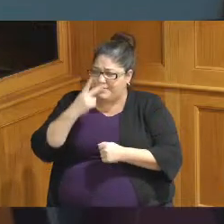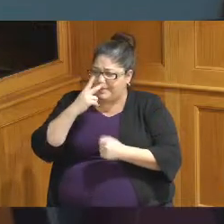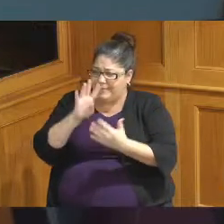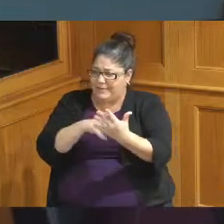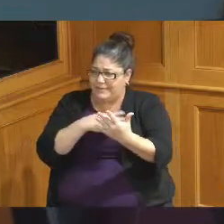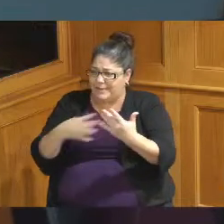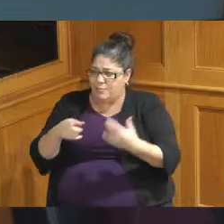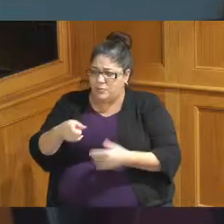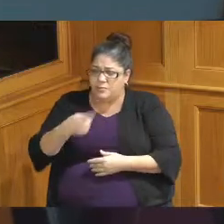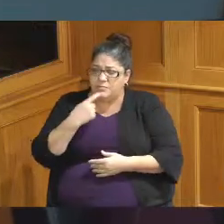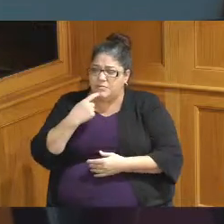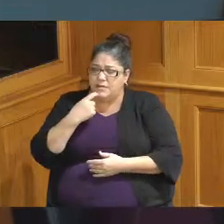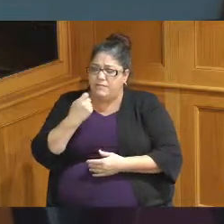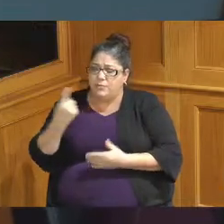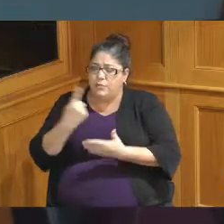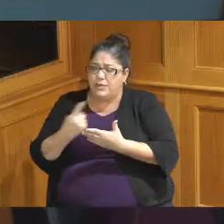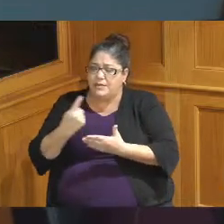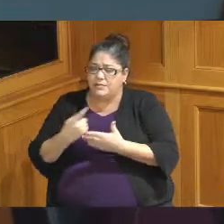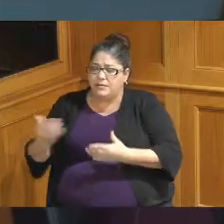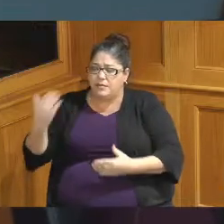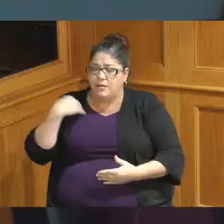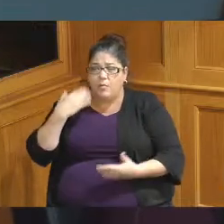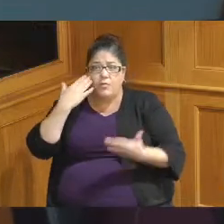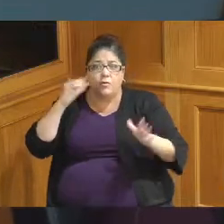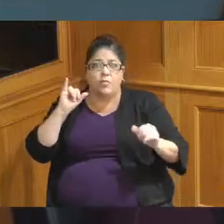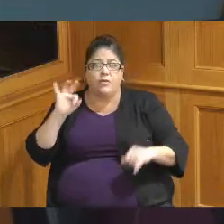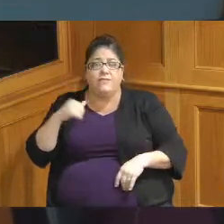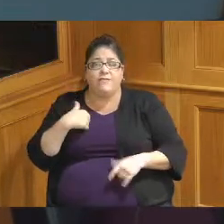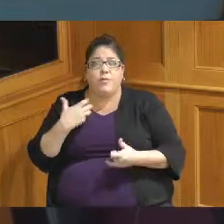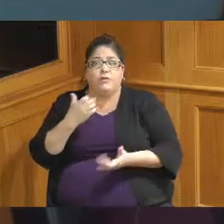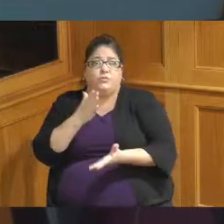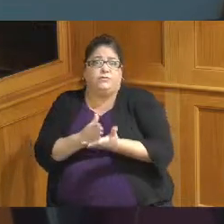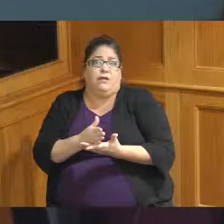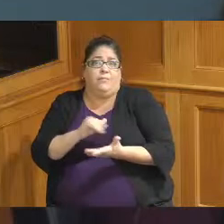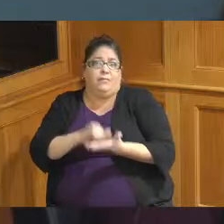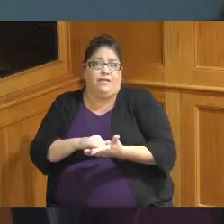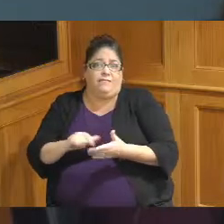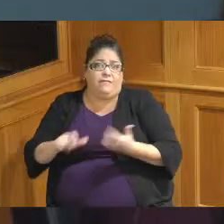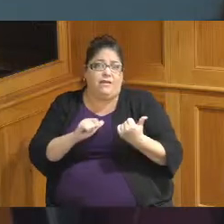you saying a couple weeks ago well I don't know if I want to stop it that quick we didn't and I